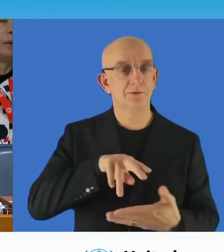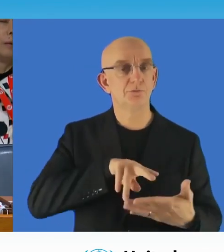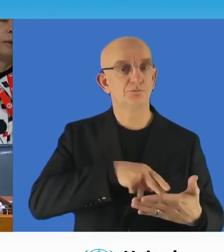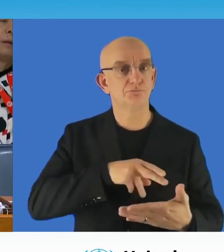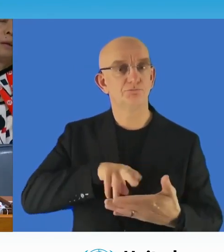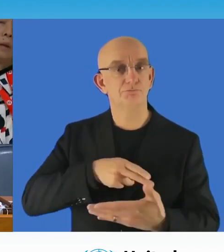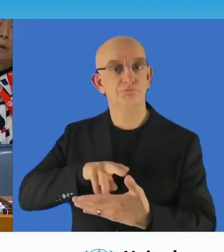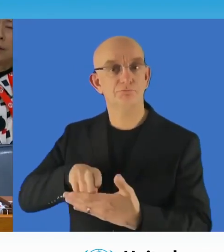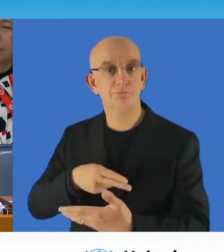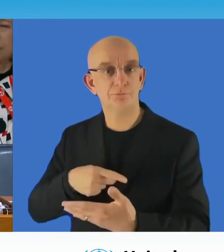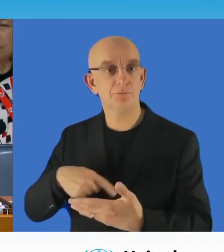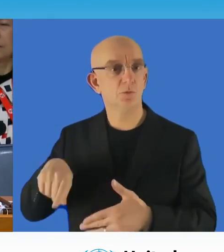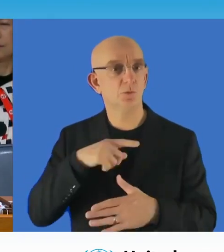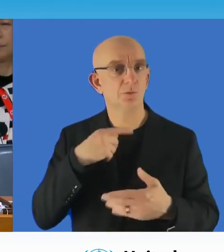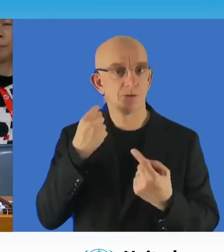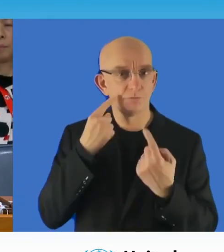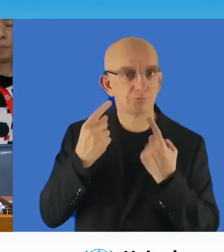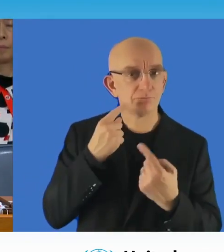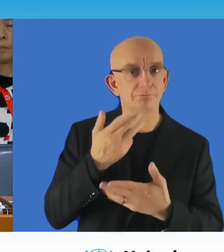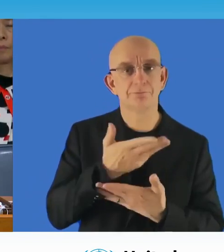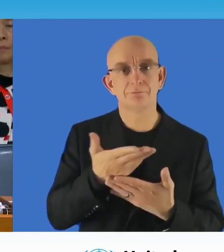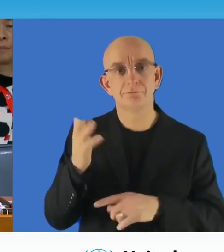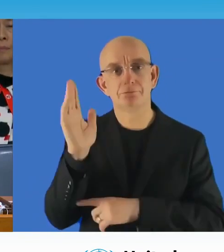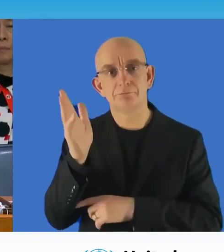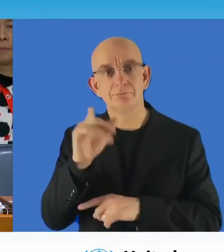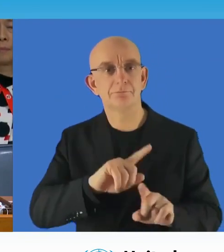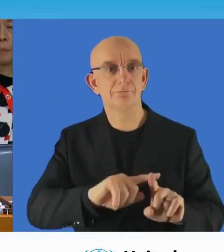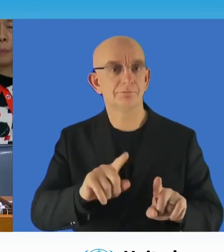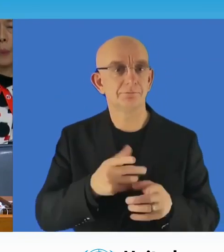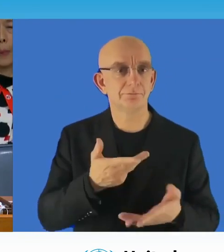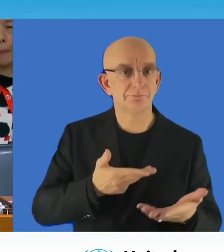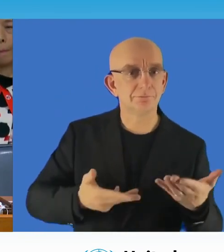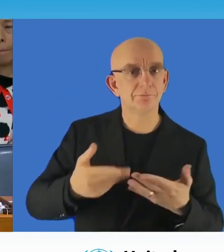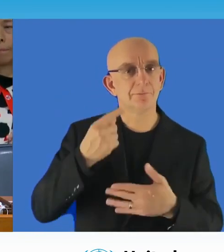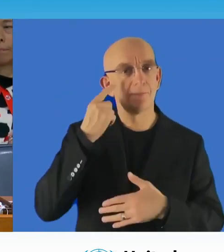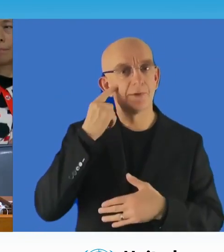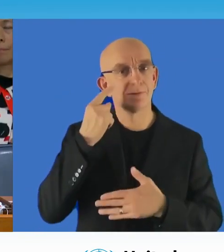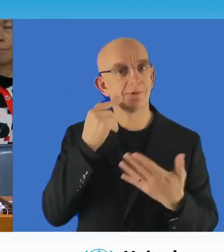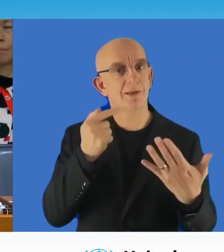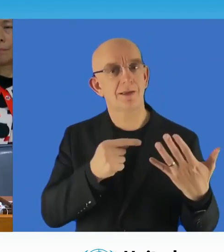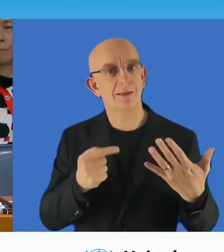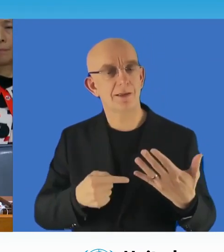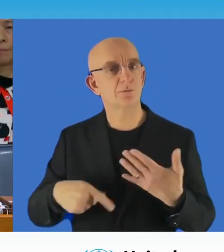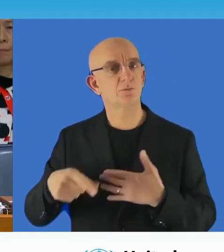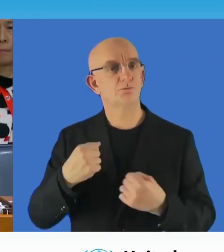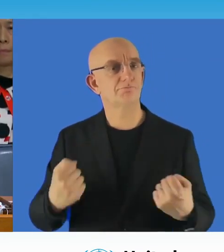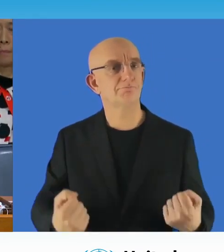convention and considerable progress has already been achieved nevertheless there are still gaps